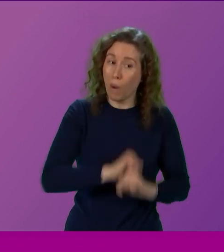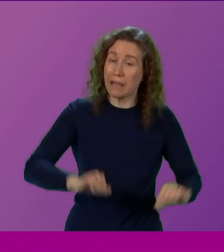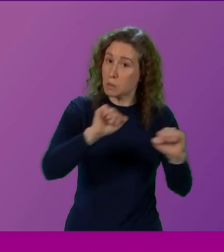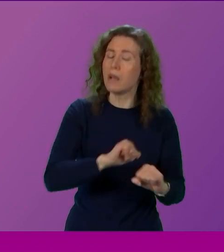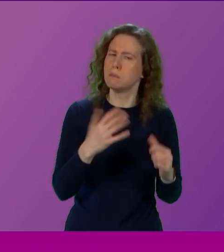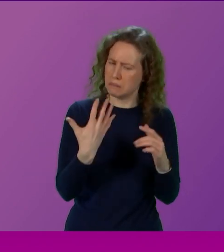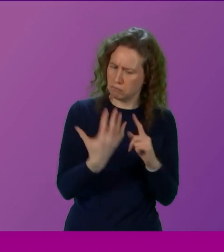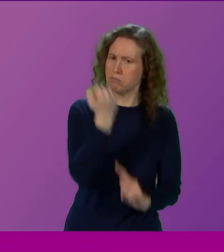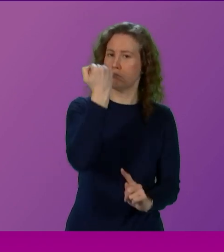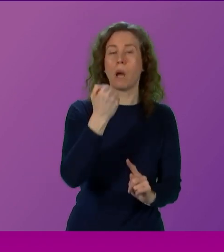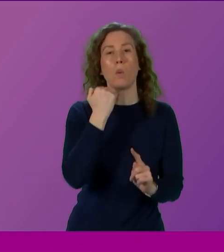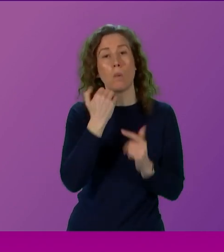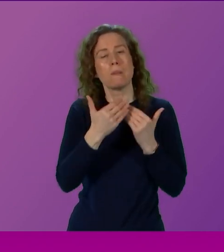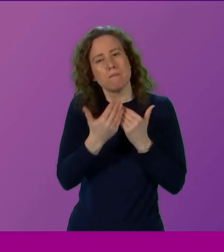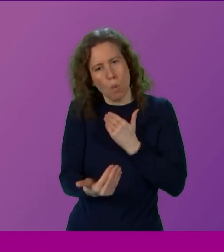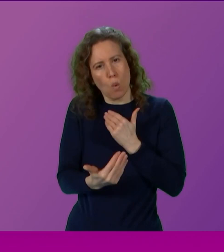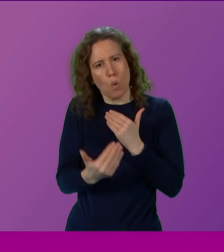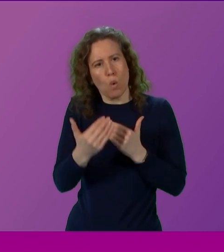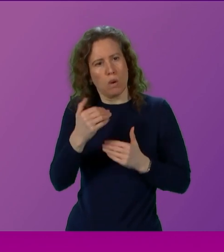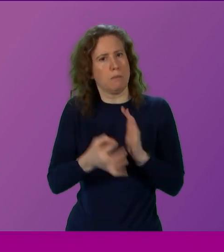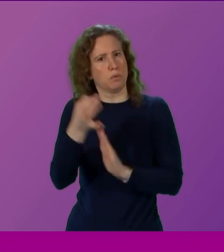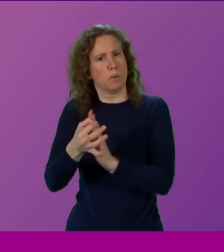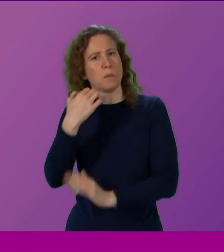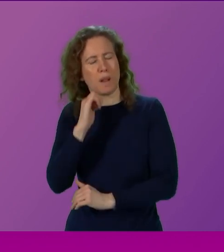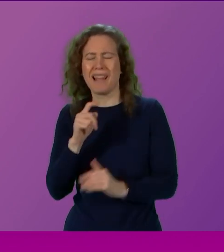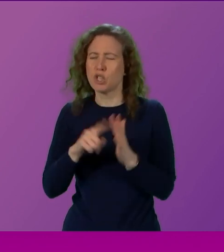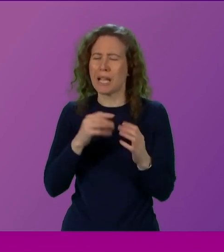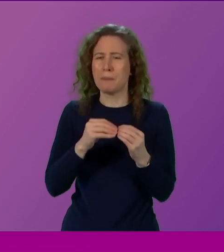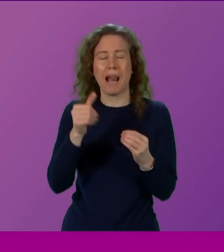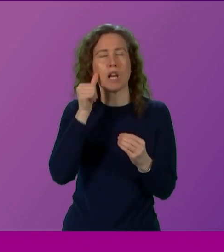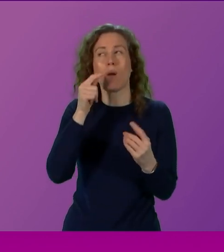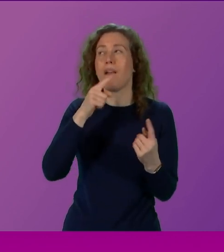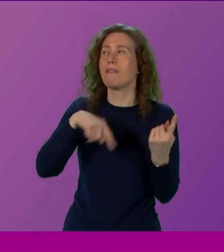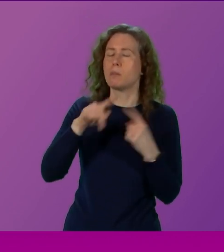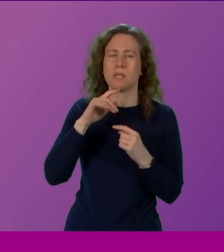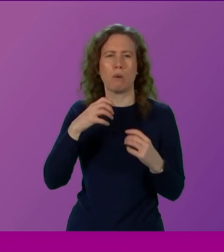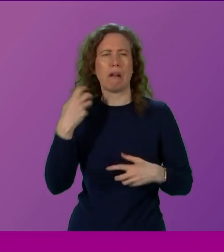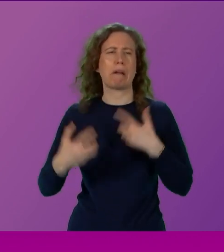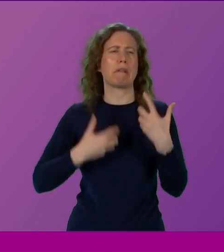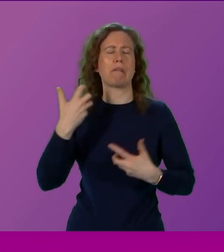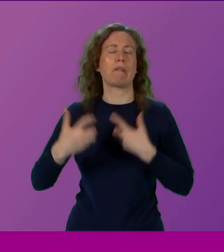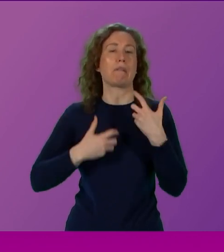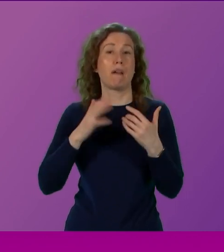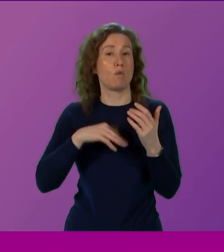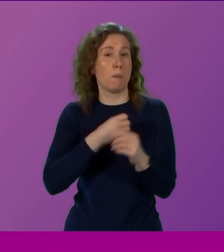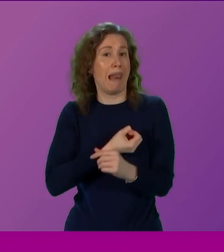to and will go further. I know that this will get howls of objection from the Labour benches,